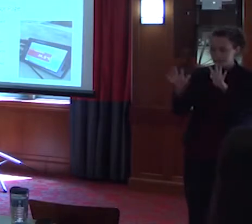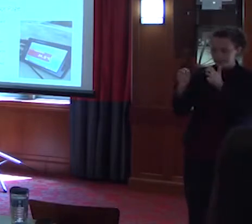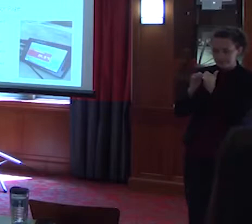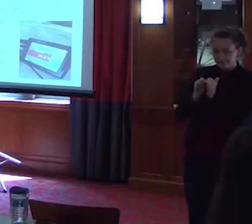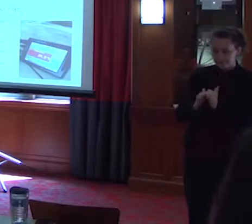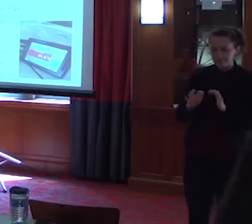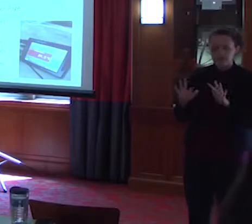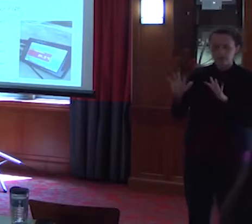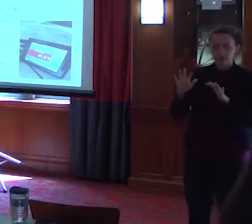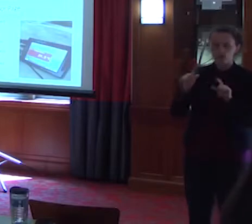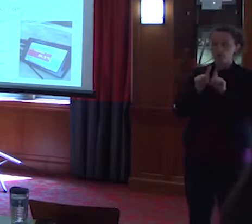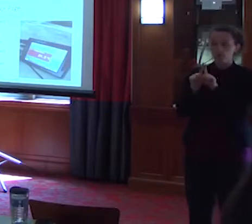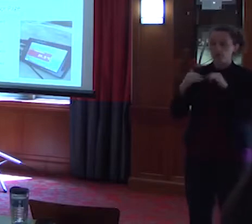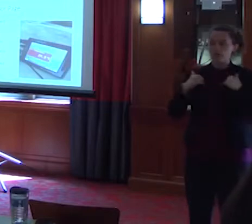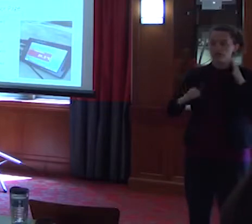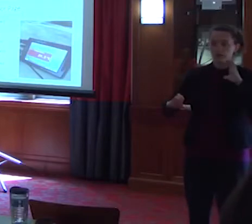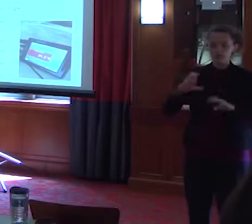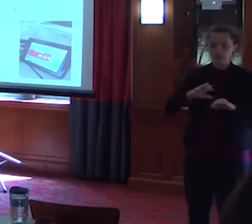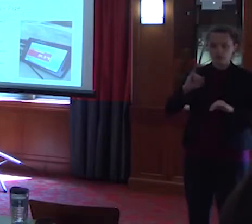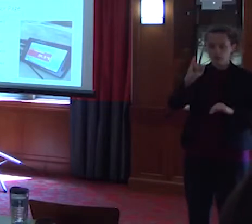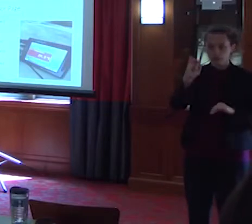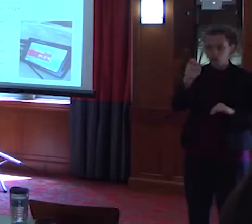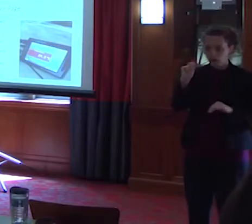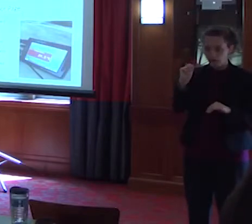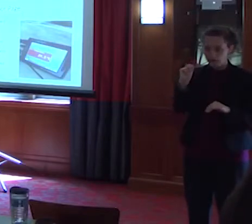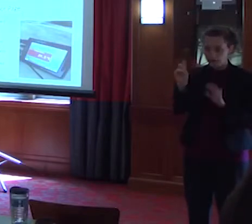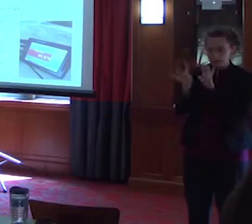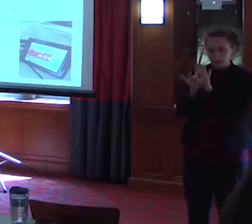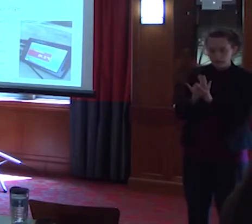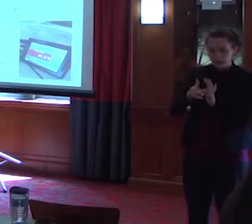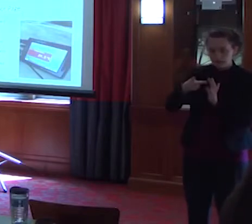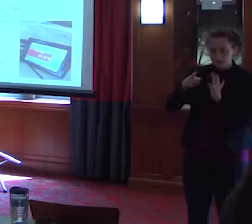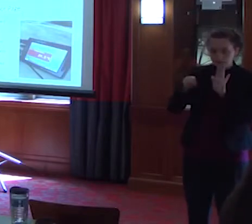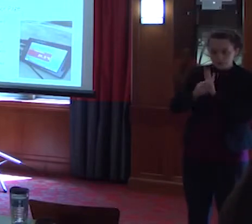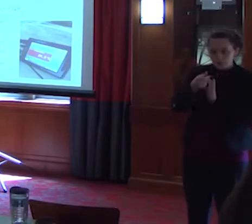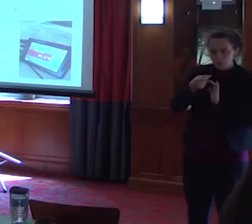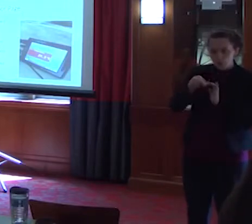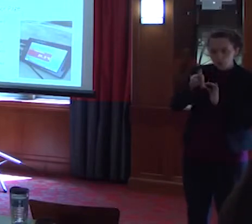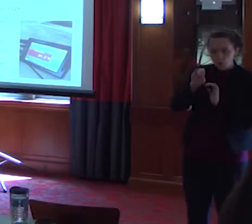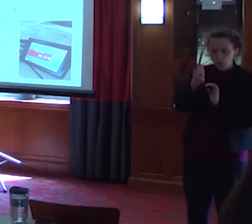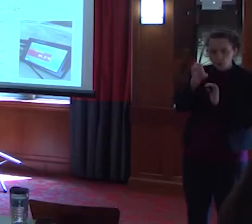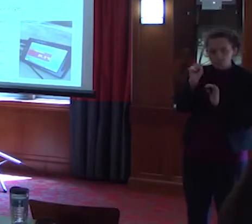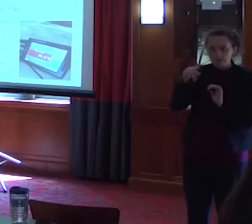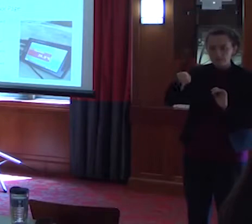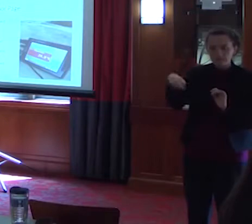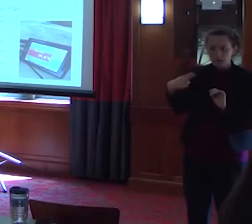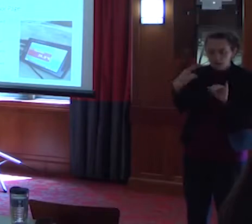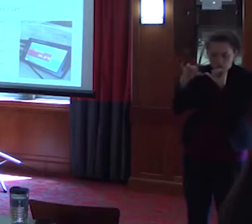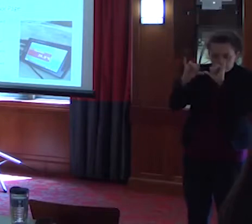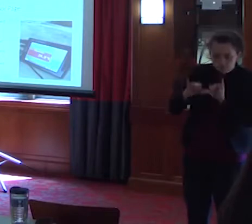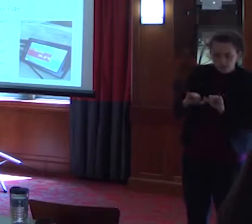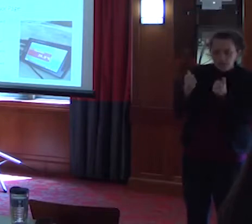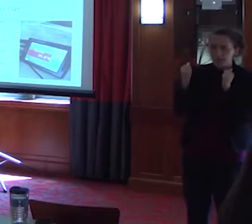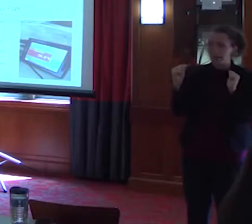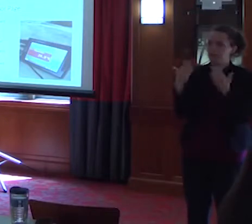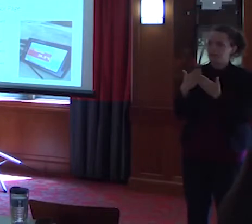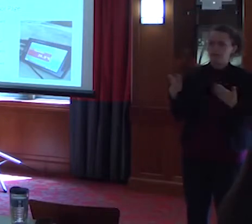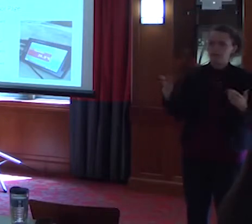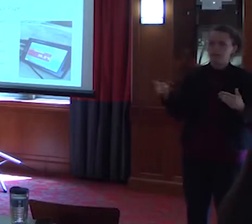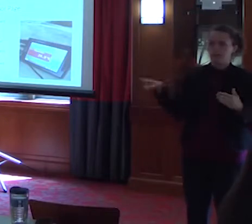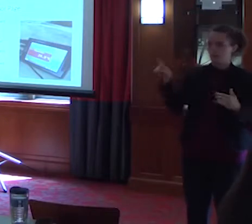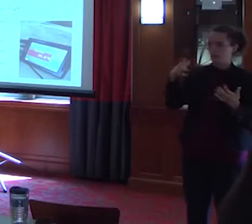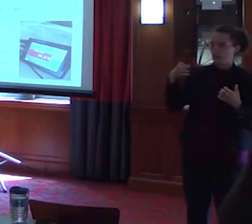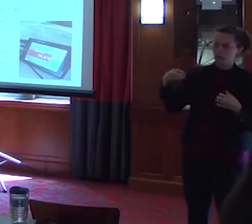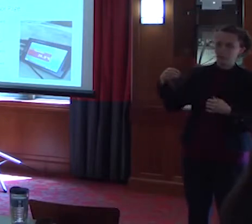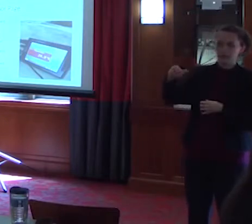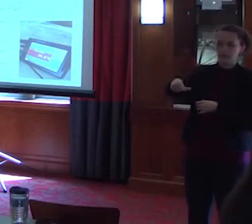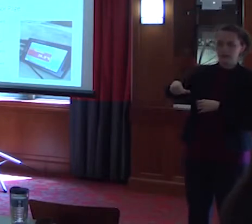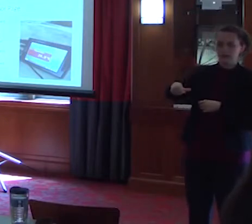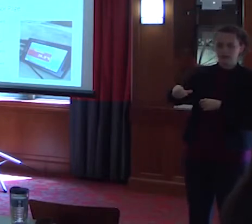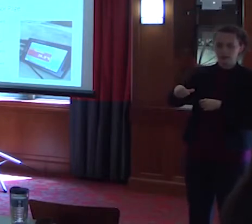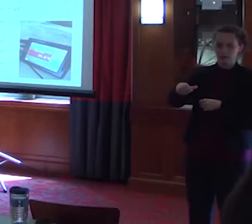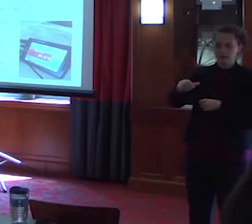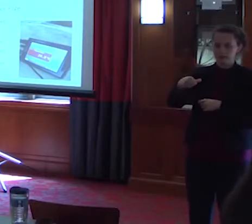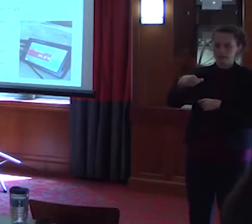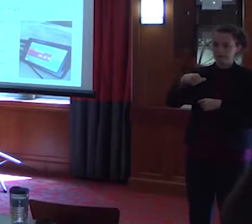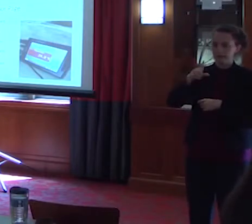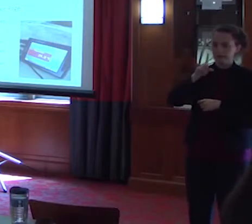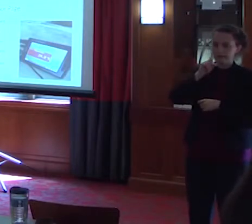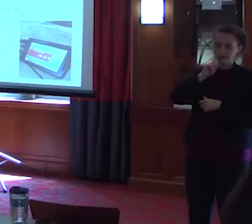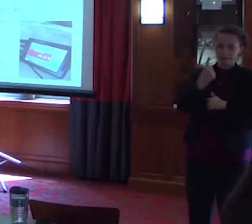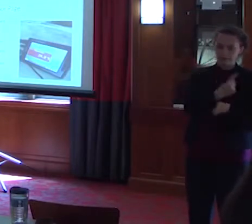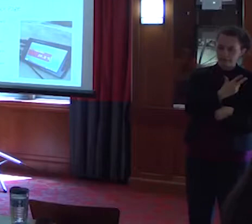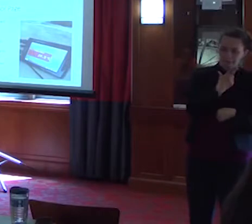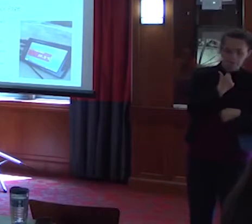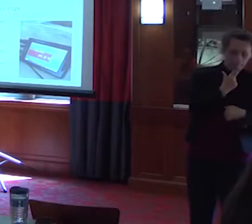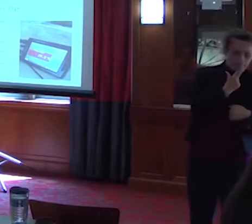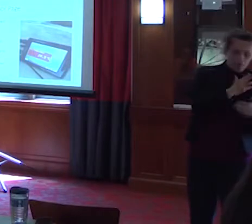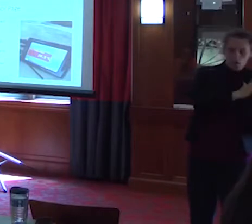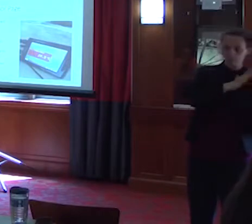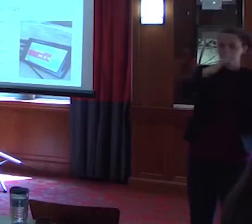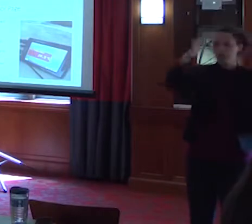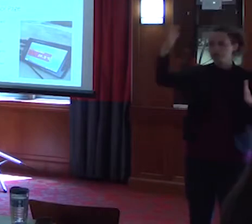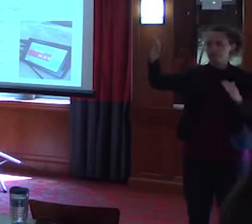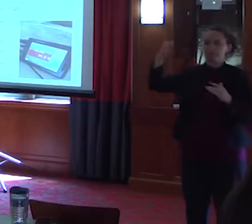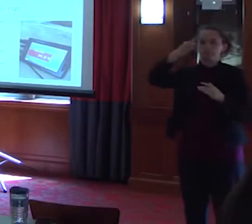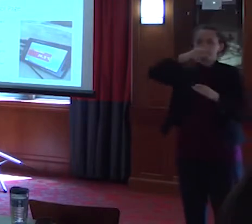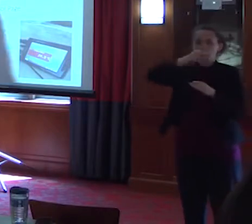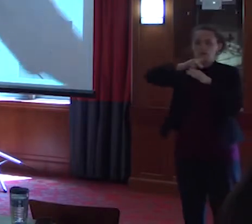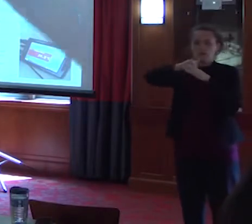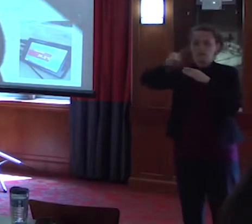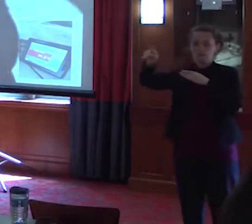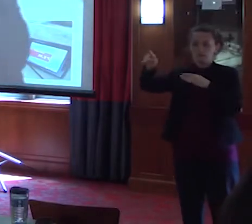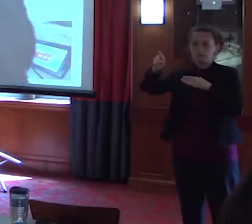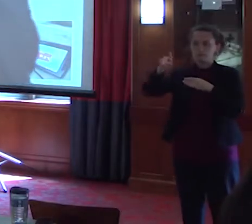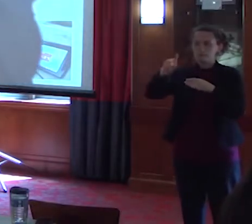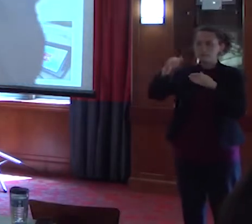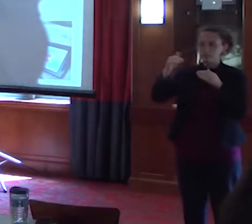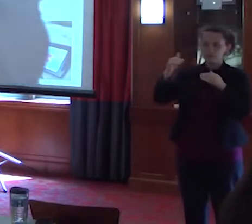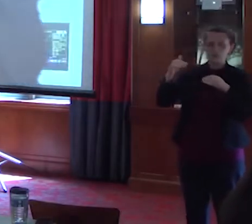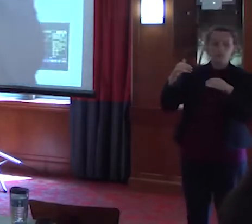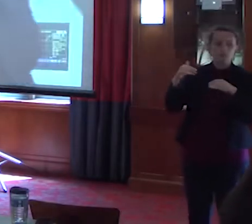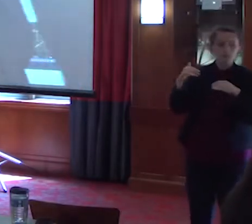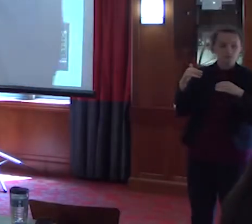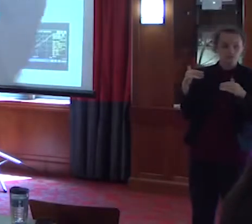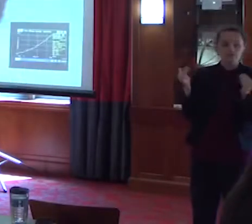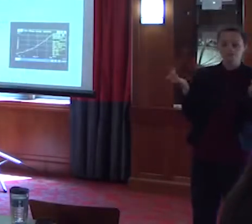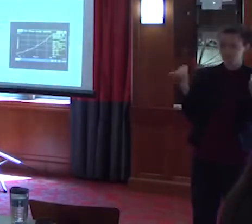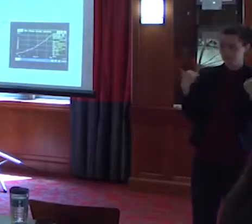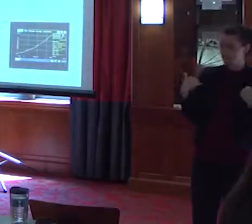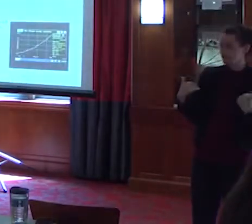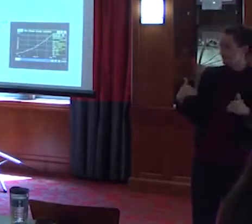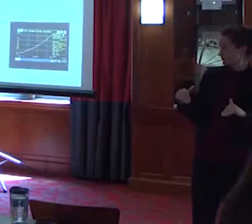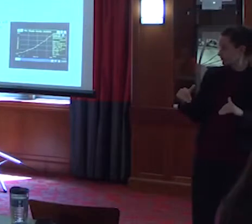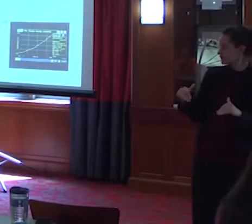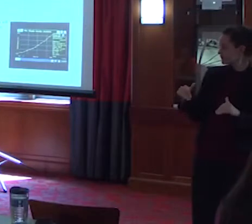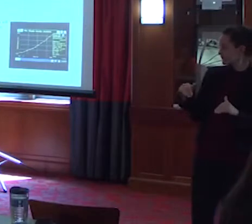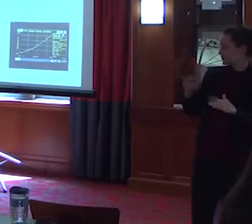Heat of fusion kilojoules per mole, 2.64.